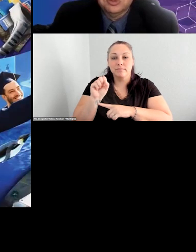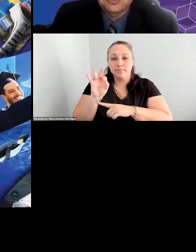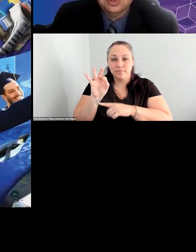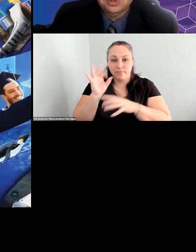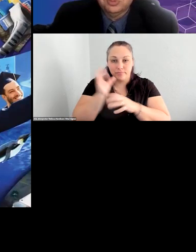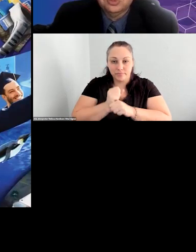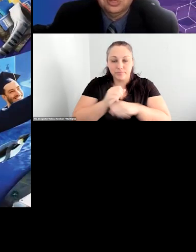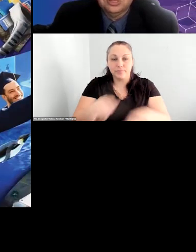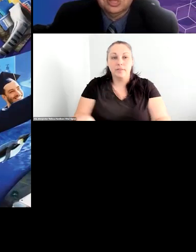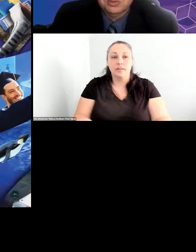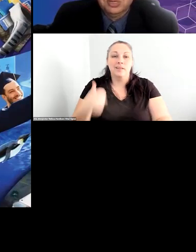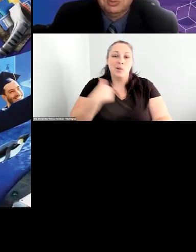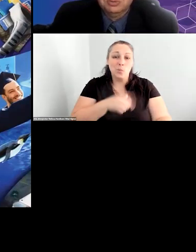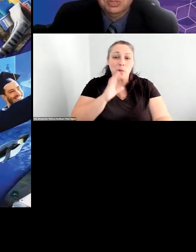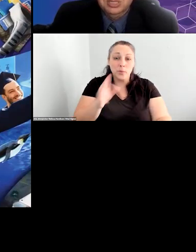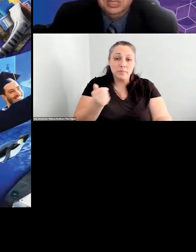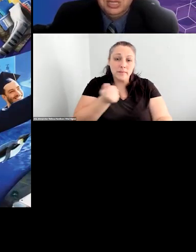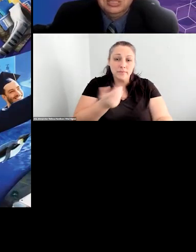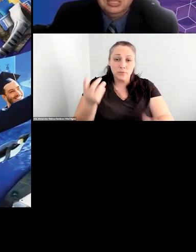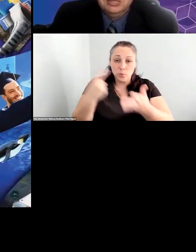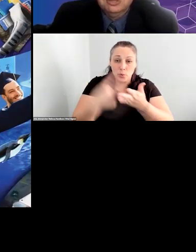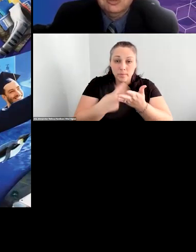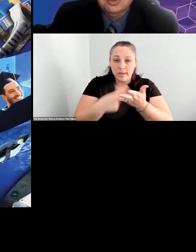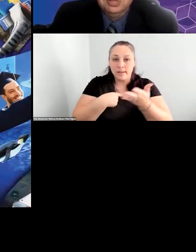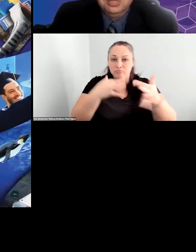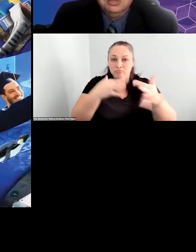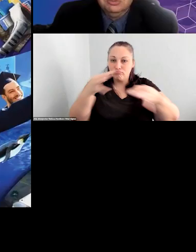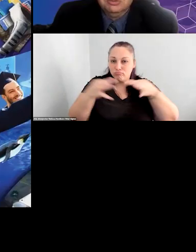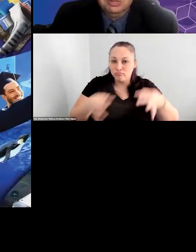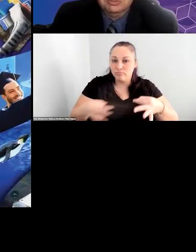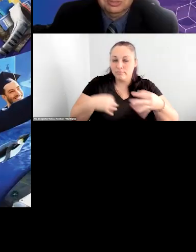and funding opportunities available at the NSF EDU directorate.